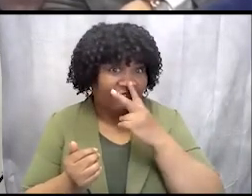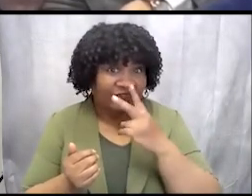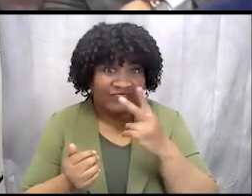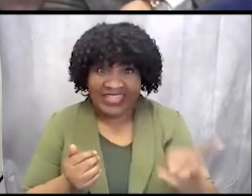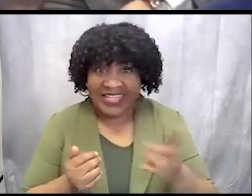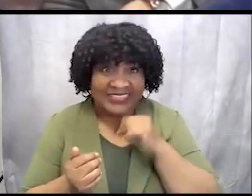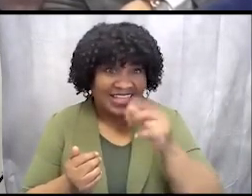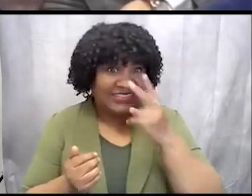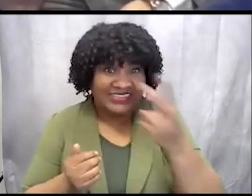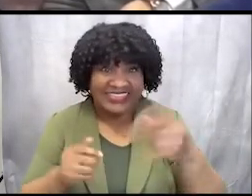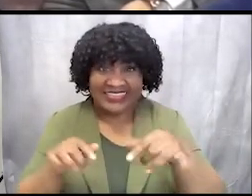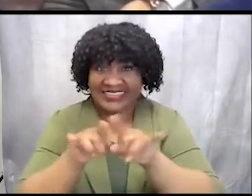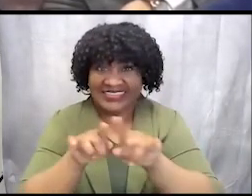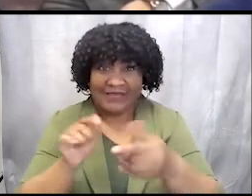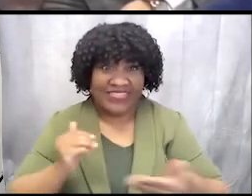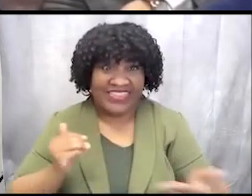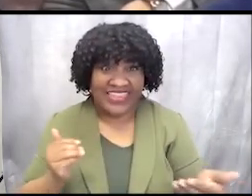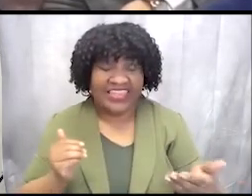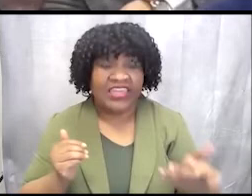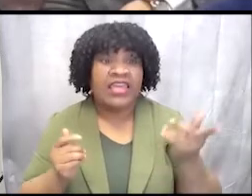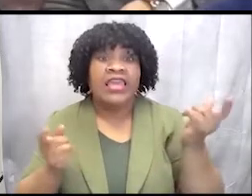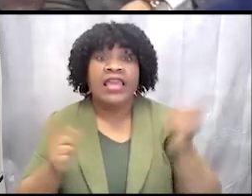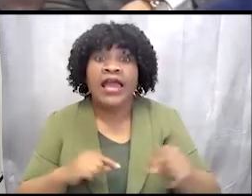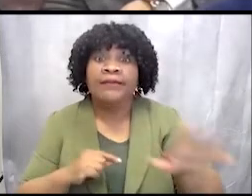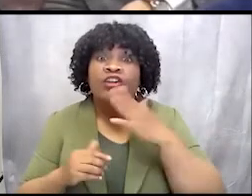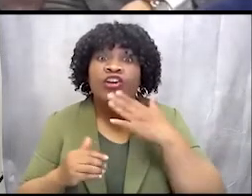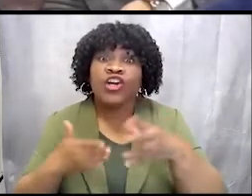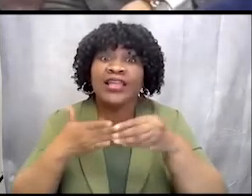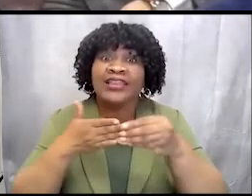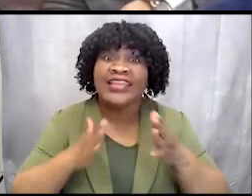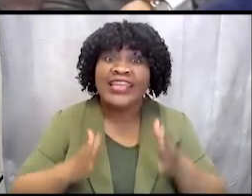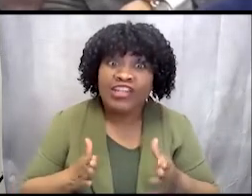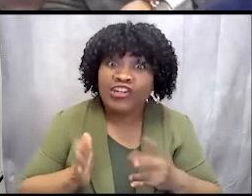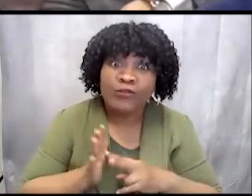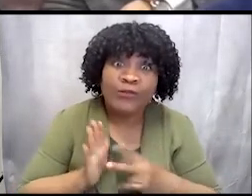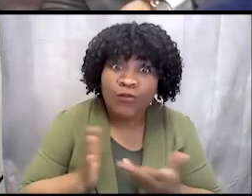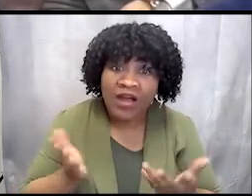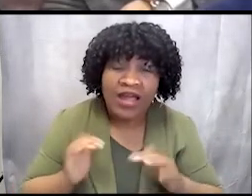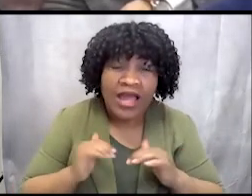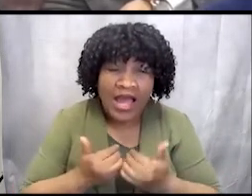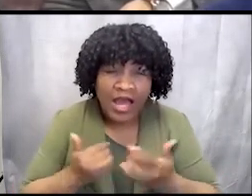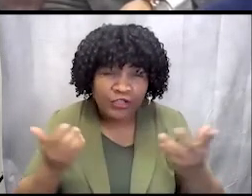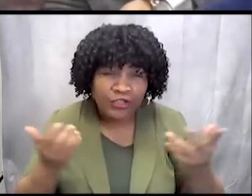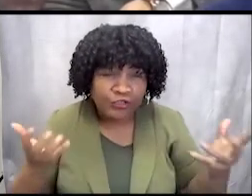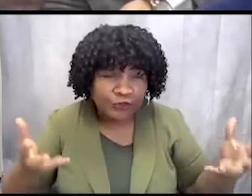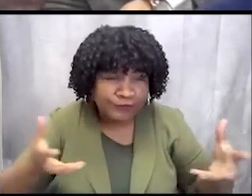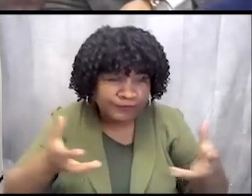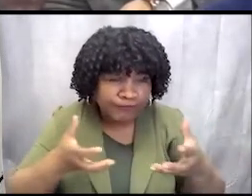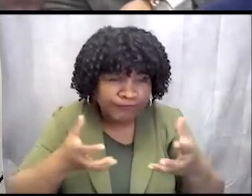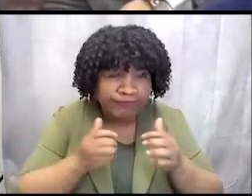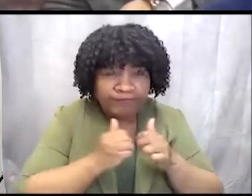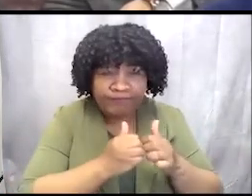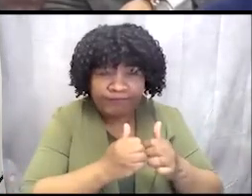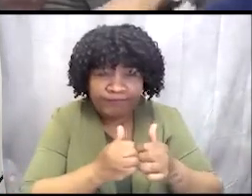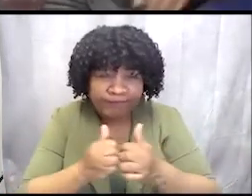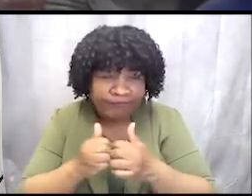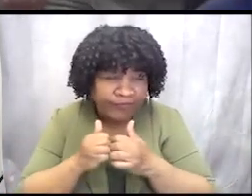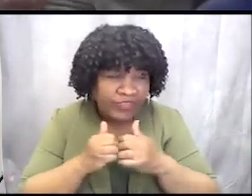And I think part of leadership is how do you galvanize your culture, your community